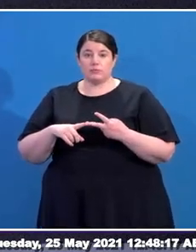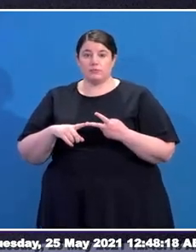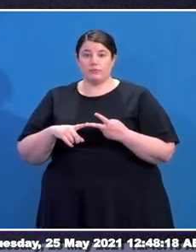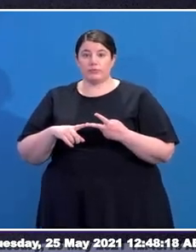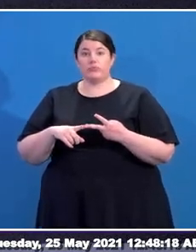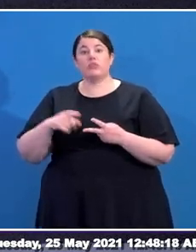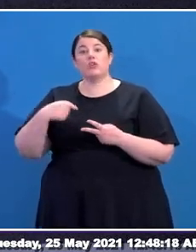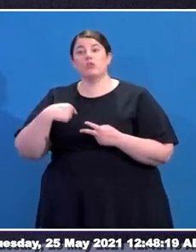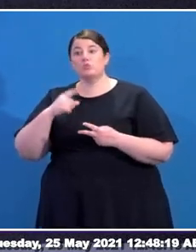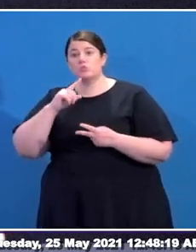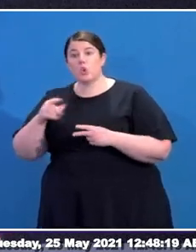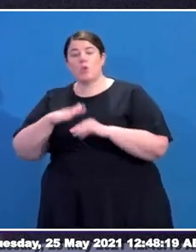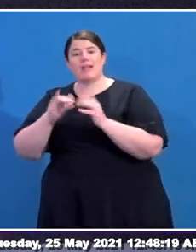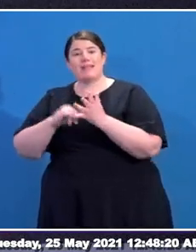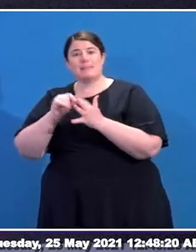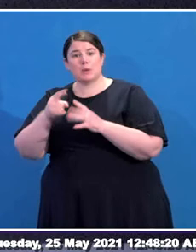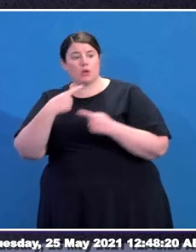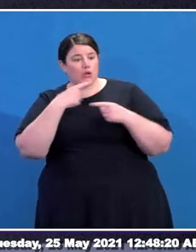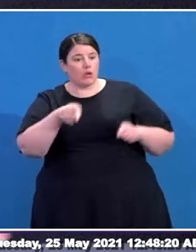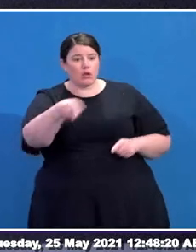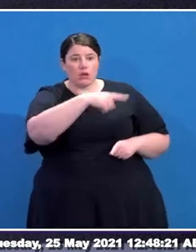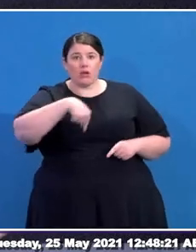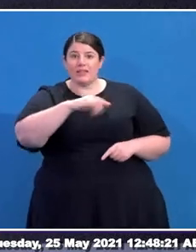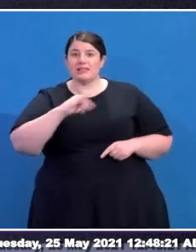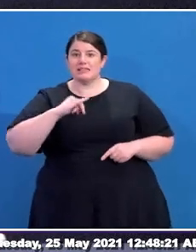and have him--- you know, bring him back and say he had a behaviour,